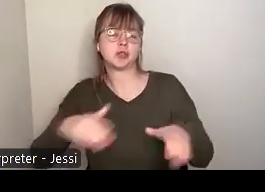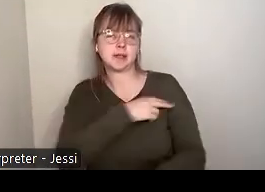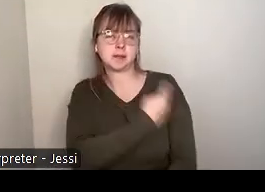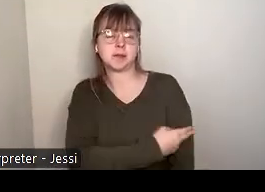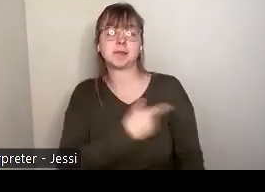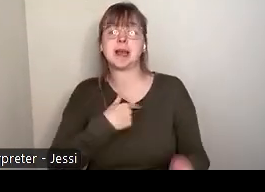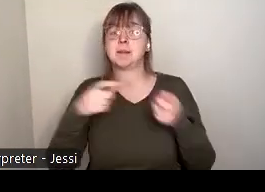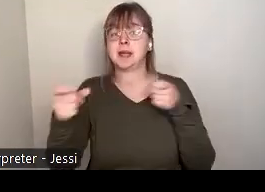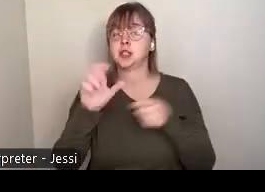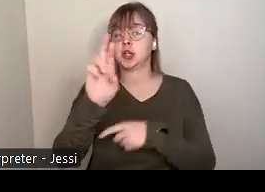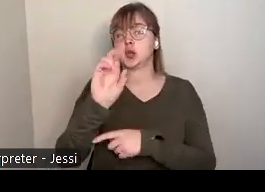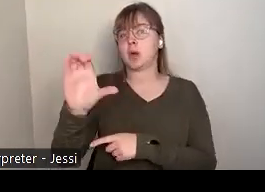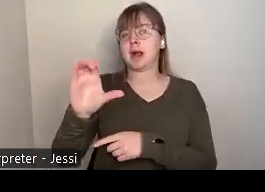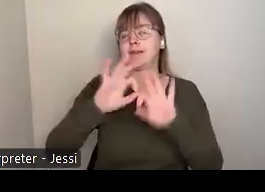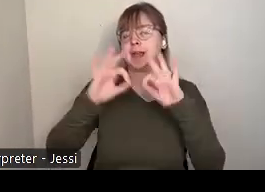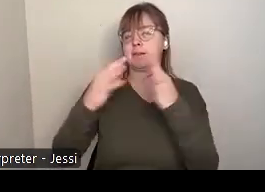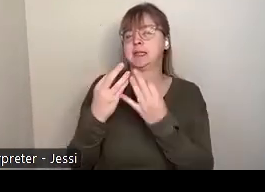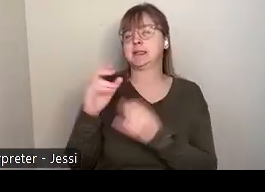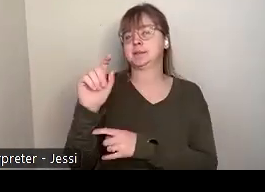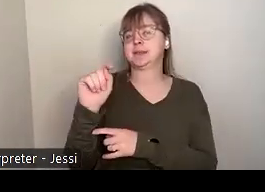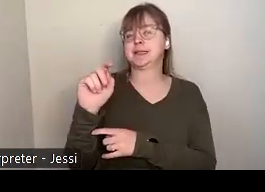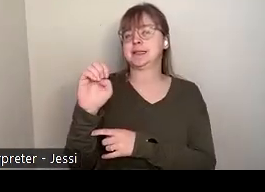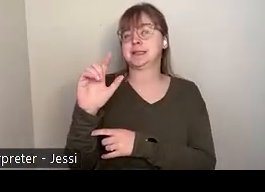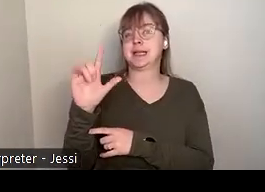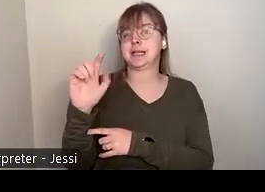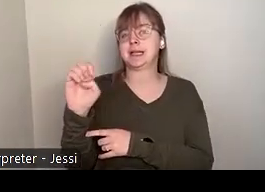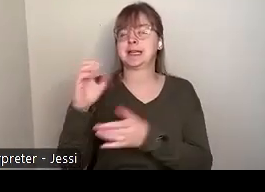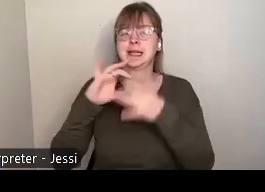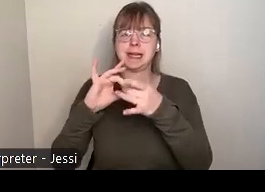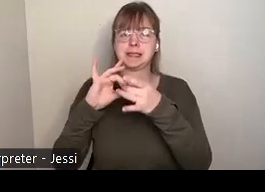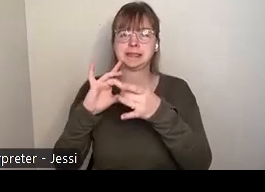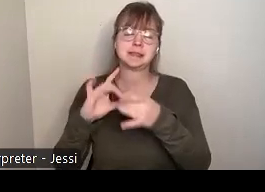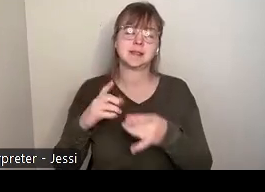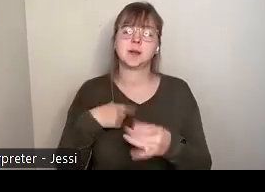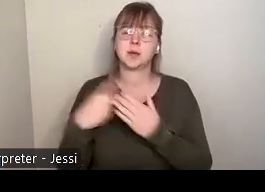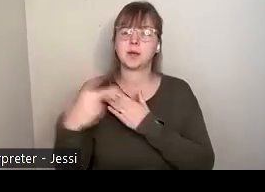program which I'll talk with you some more about um and I have a few different roles I'll focus